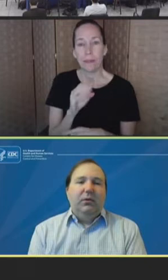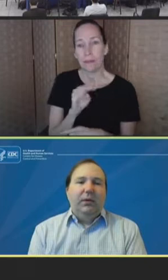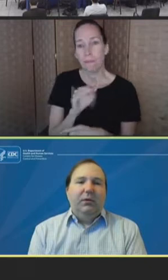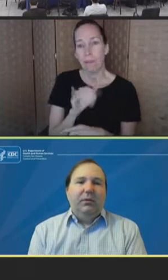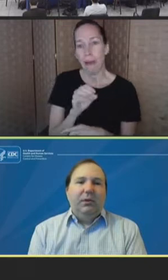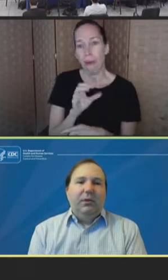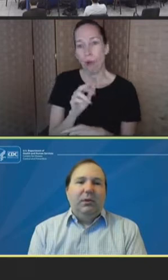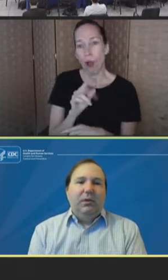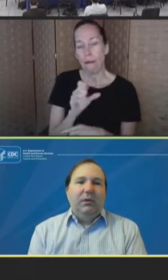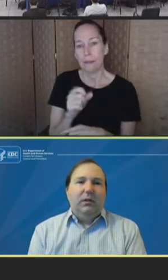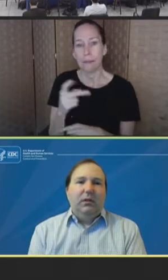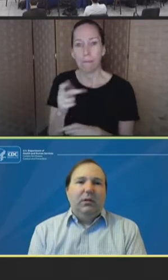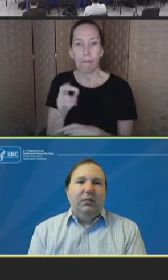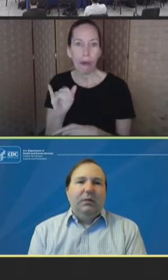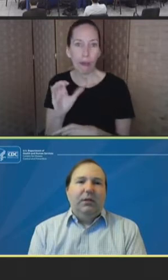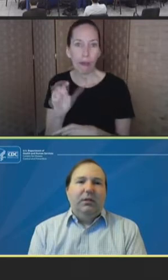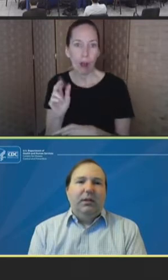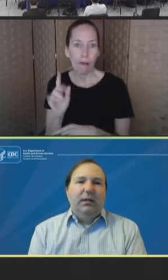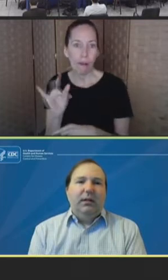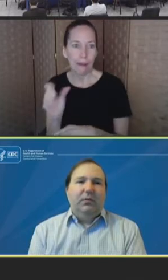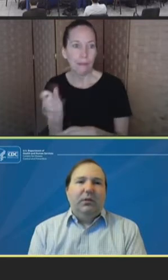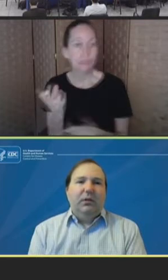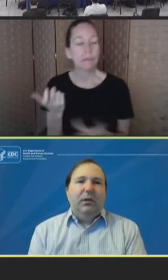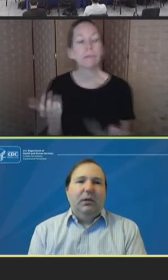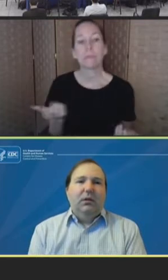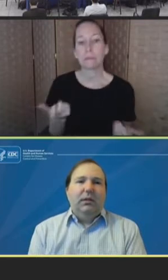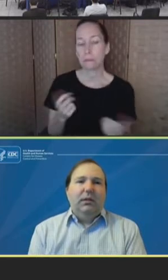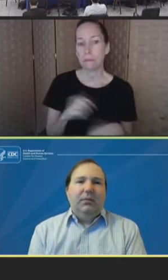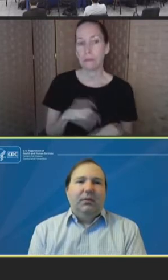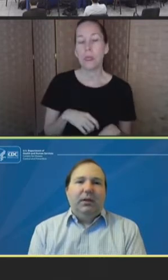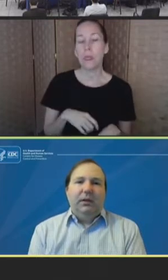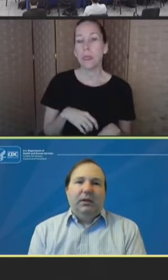neurovascular events. Again, this provides some context for the types of things that